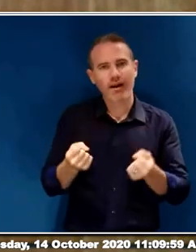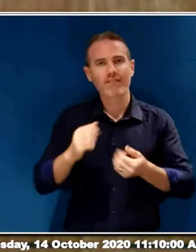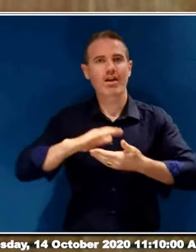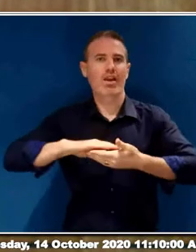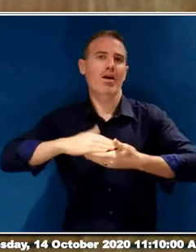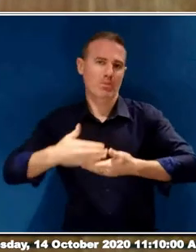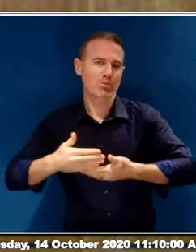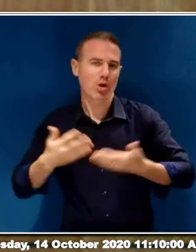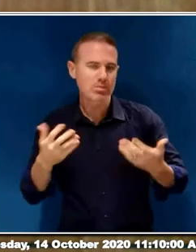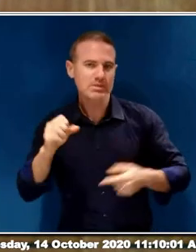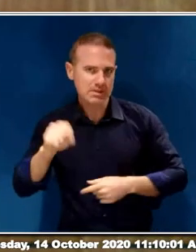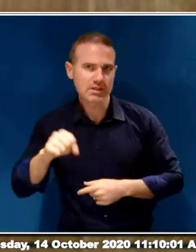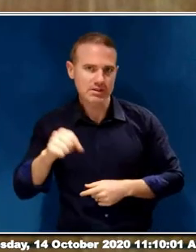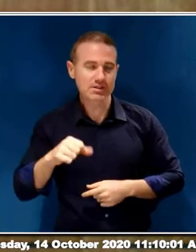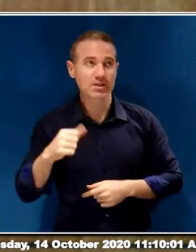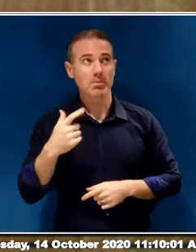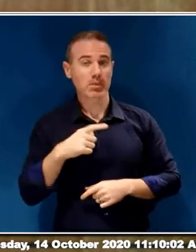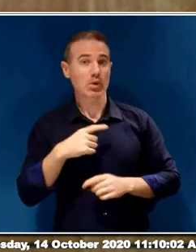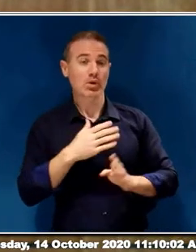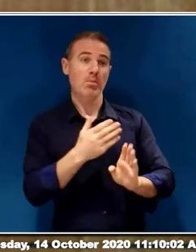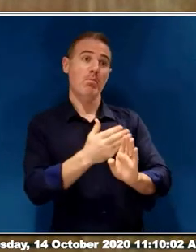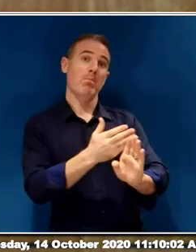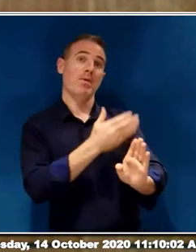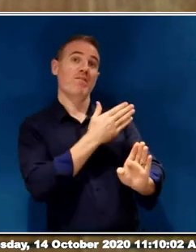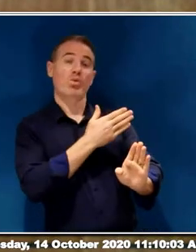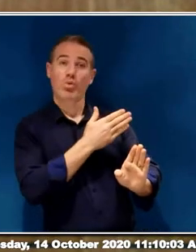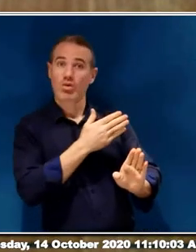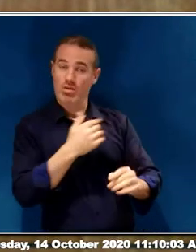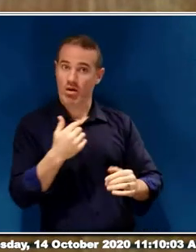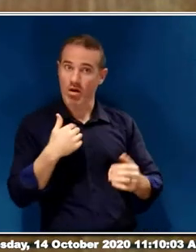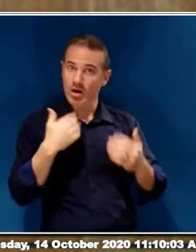wasn't aware that when he was in there with his laptop, he was actually